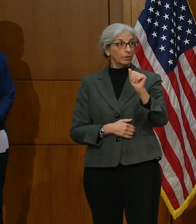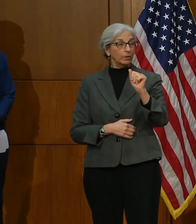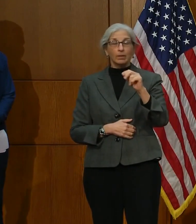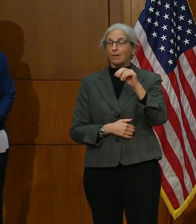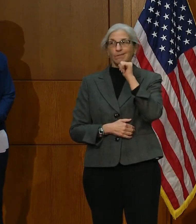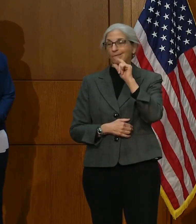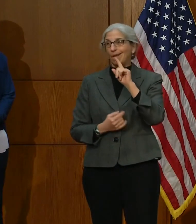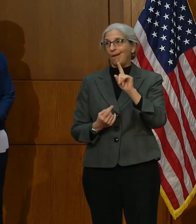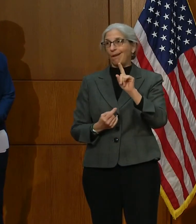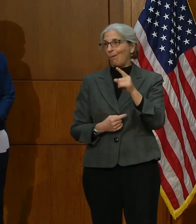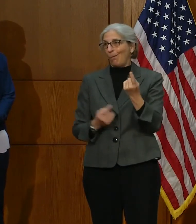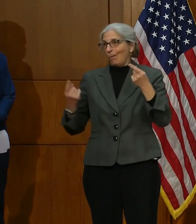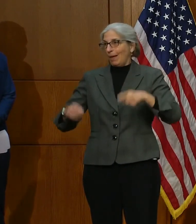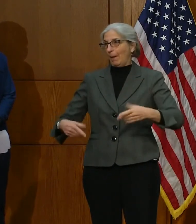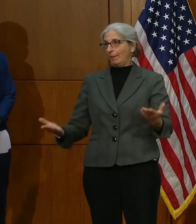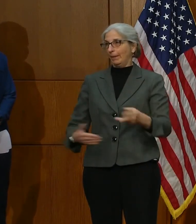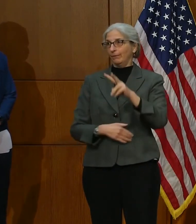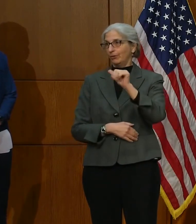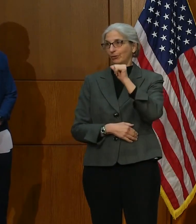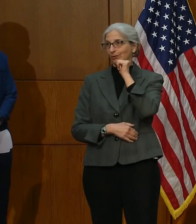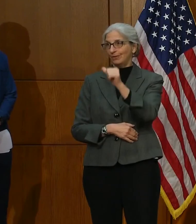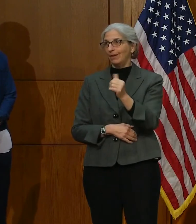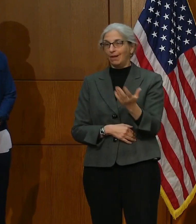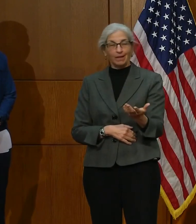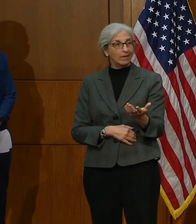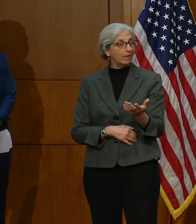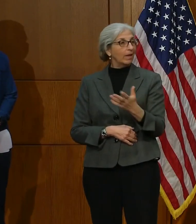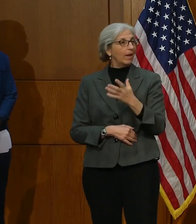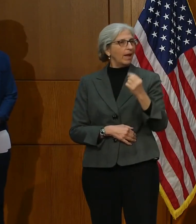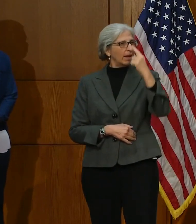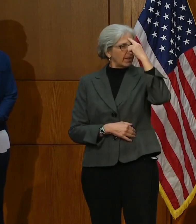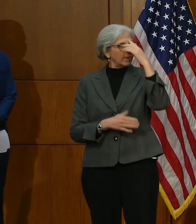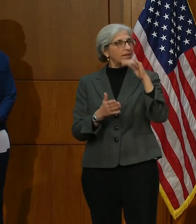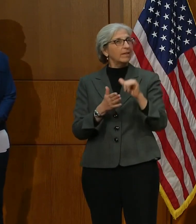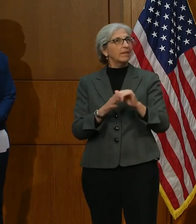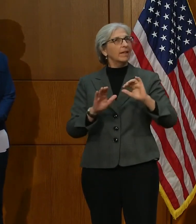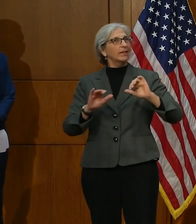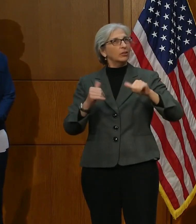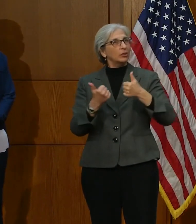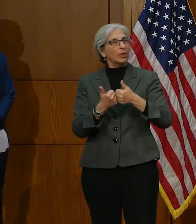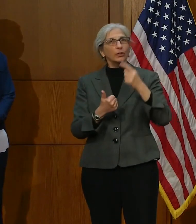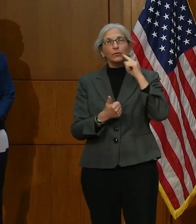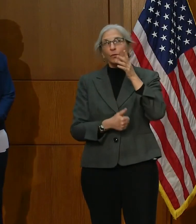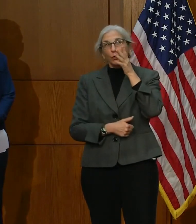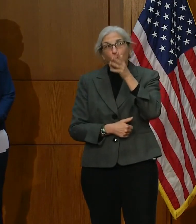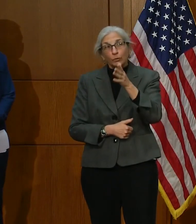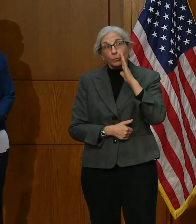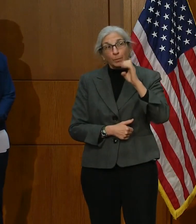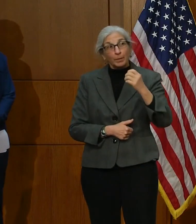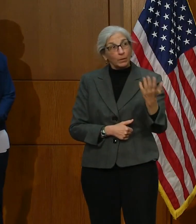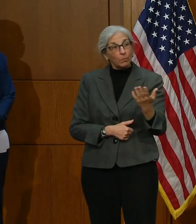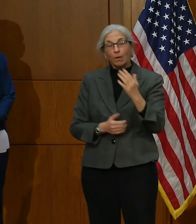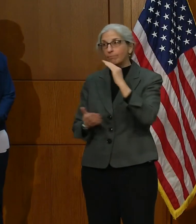OF THE CHALLENGES THAT WE HAVE IN IN VIRGINIA ARE NOT UNIQUE